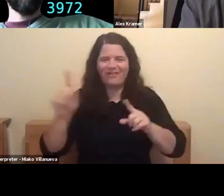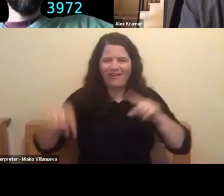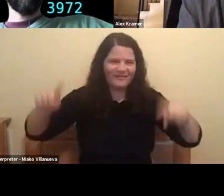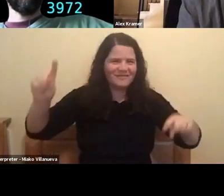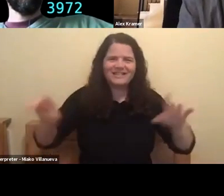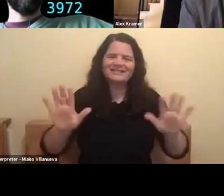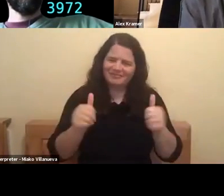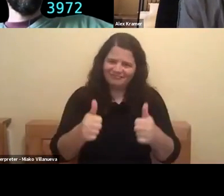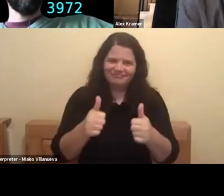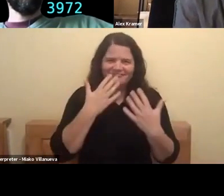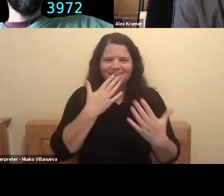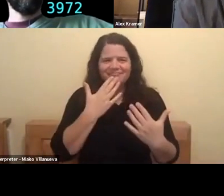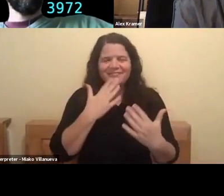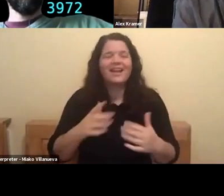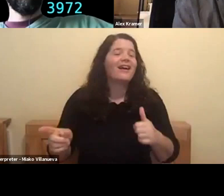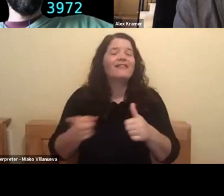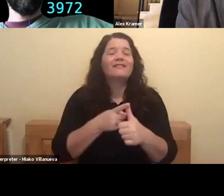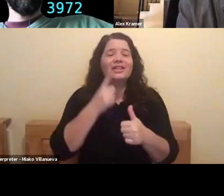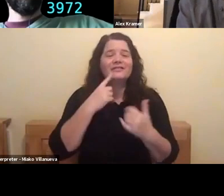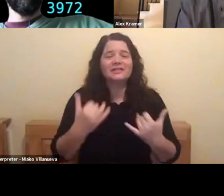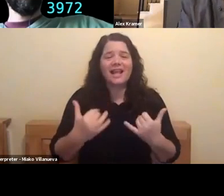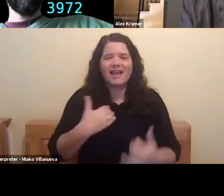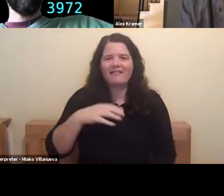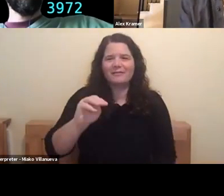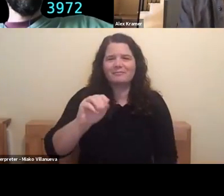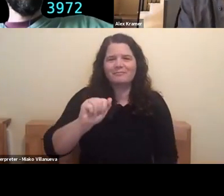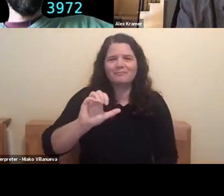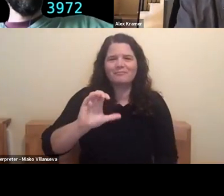have Marc tang who will be talking about optimal parameters for extracting constituent order